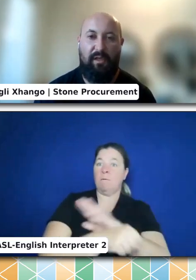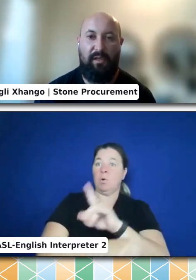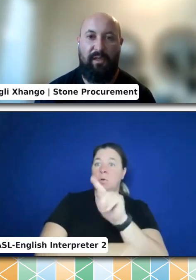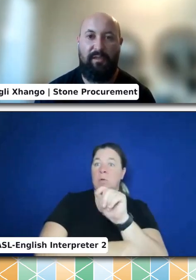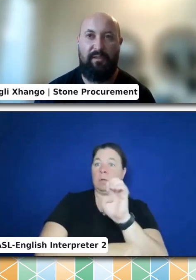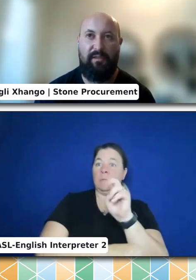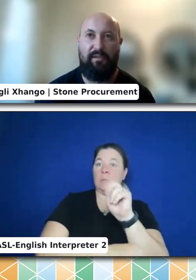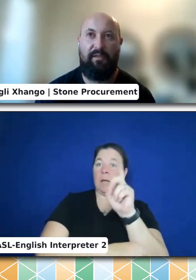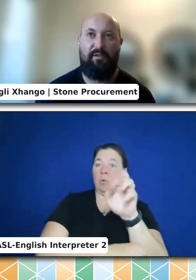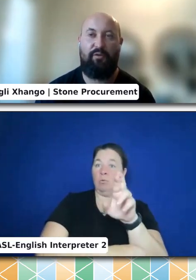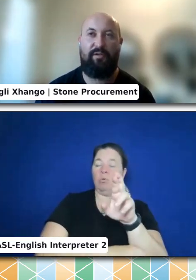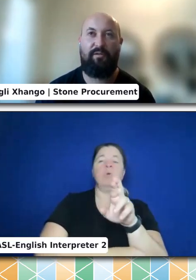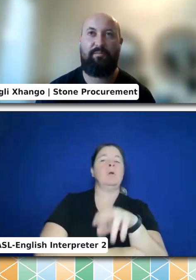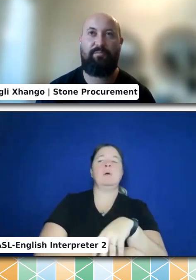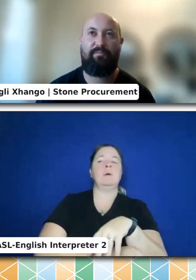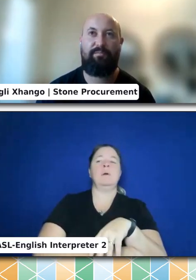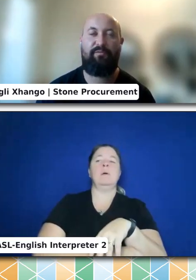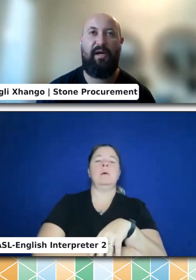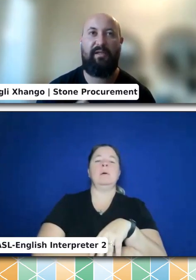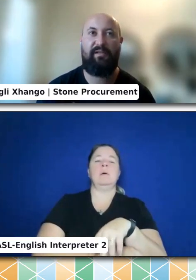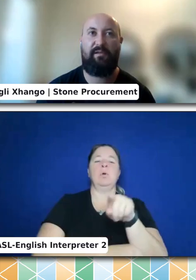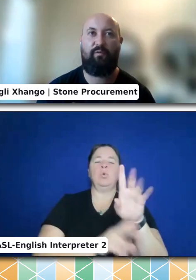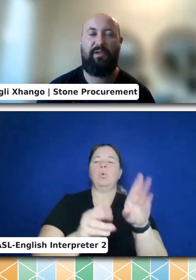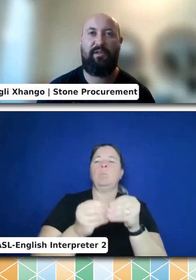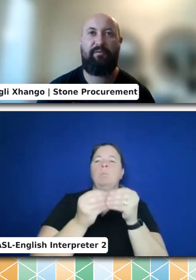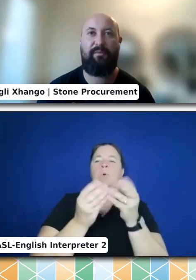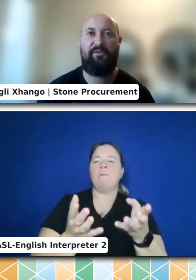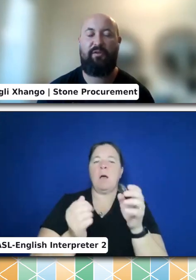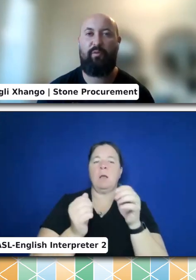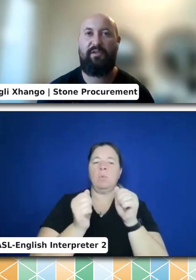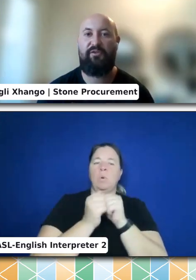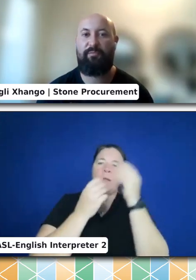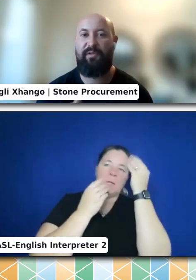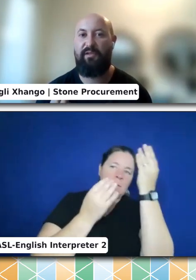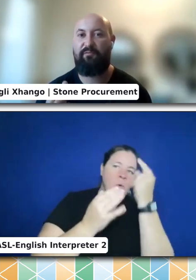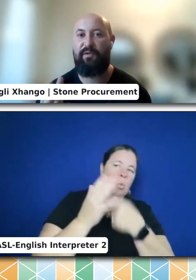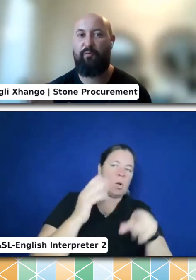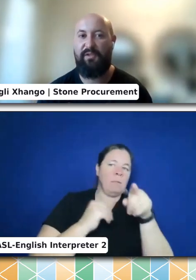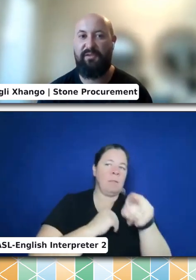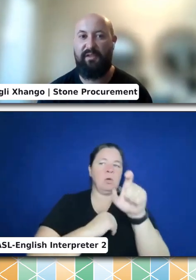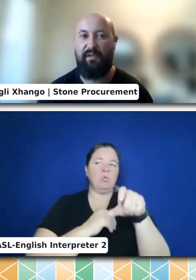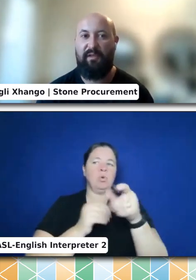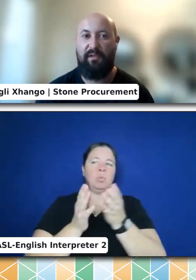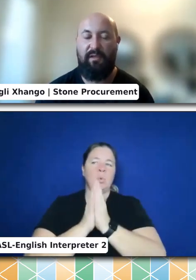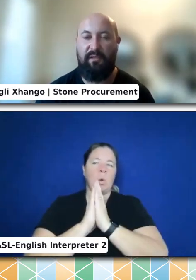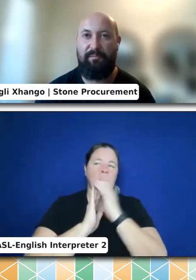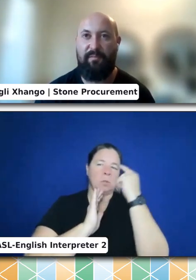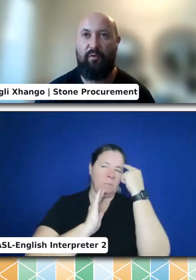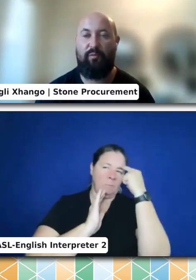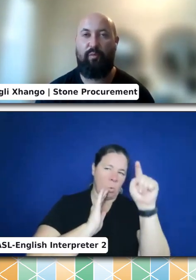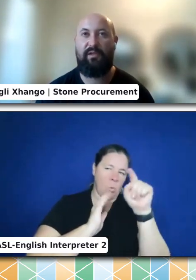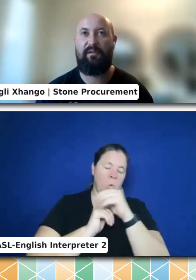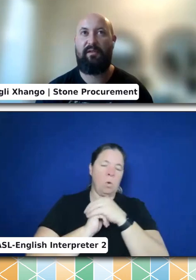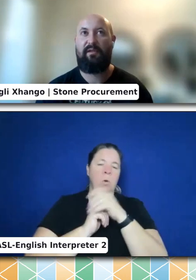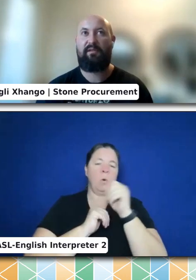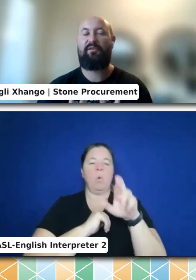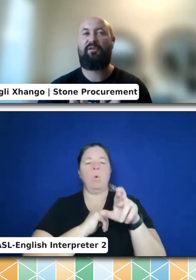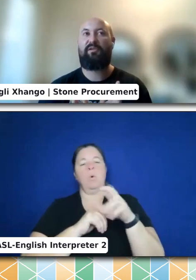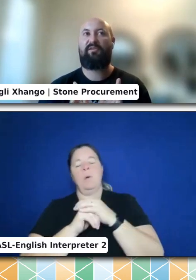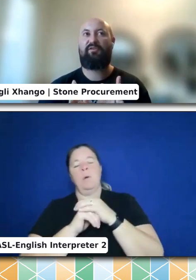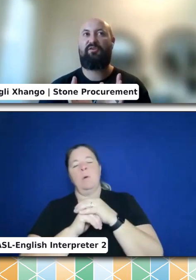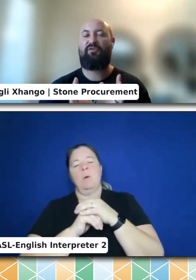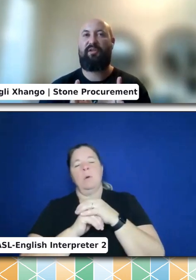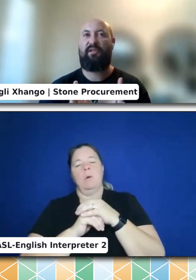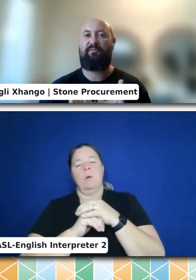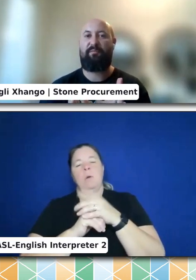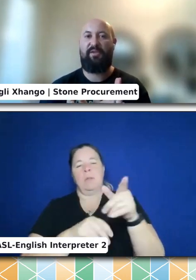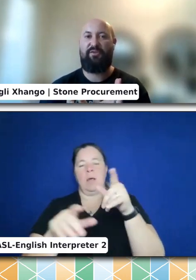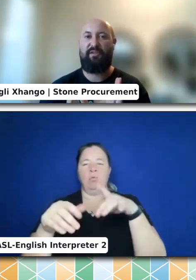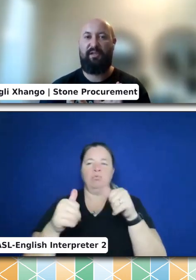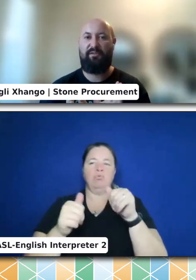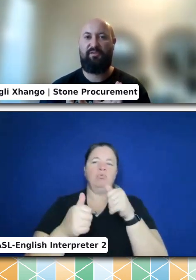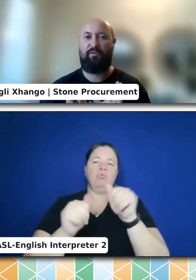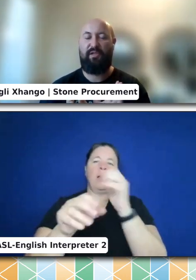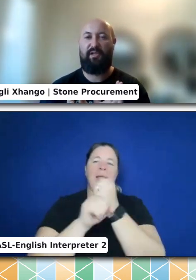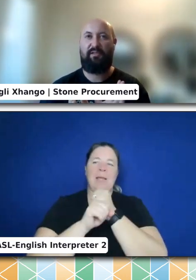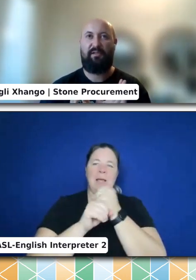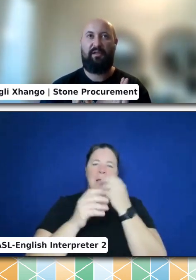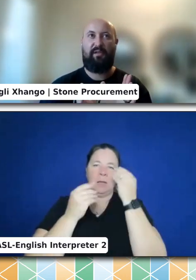Uh, and you're… Providing them with information on what they should be requesting, or what… they're essentially just trying to get information together so that.